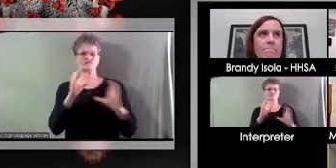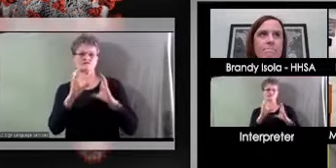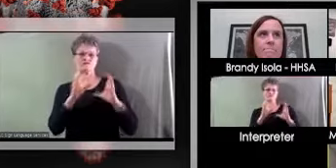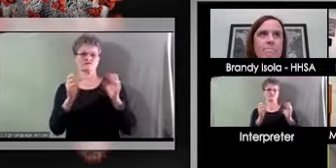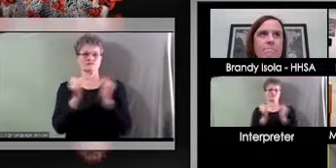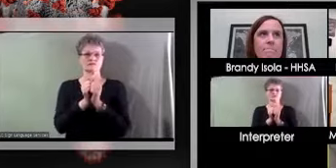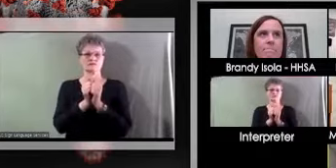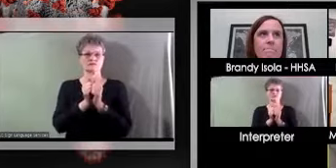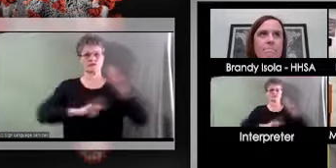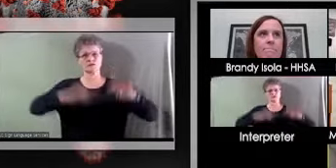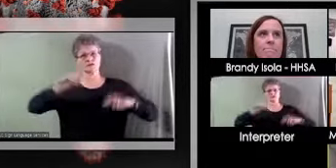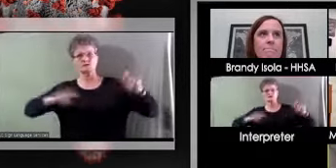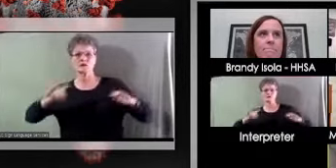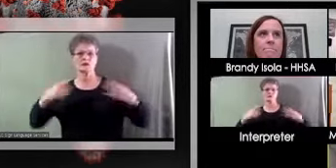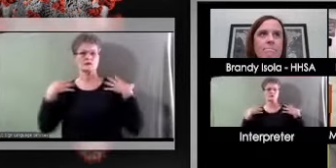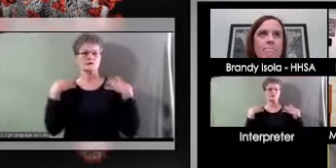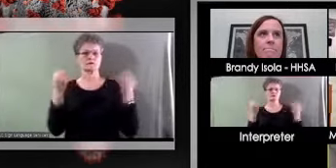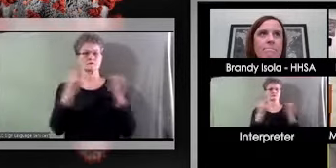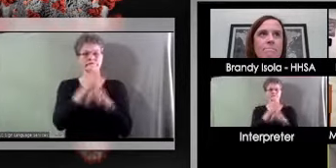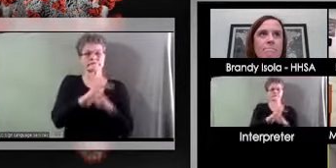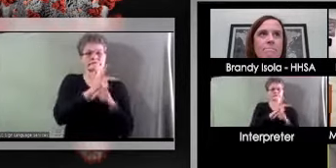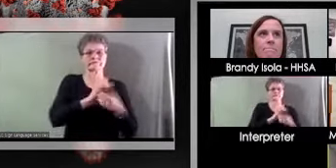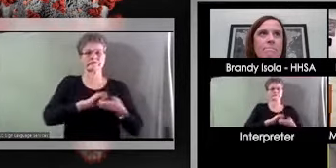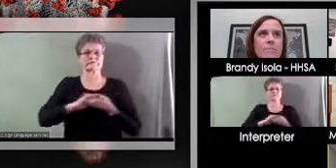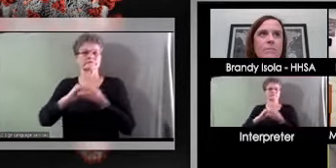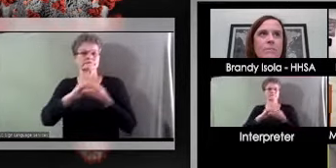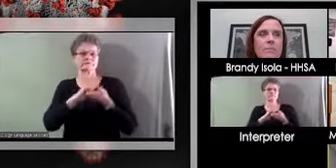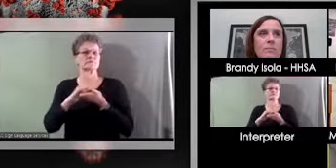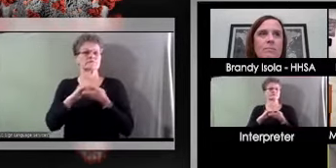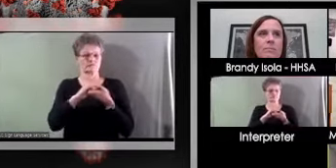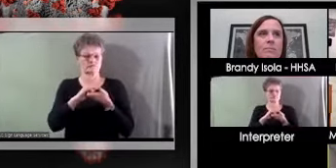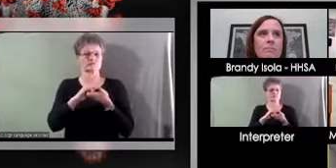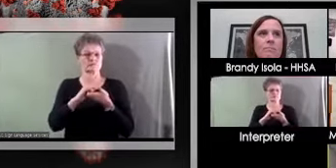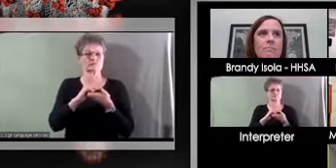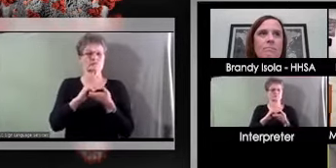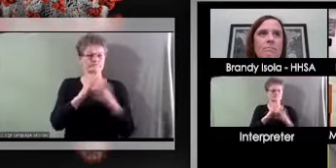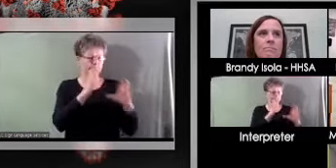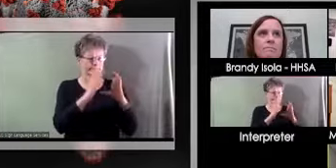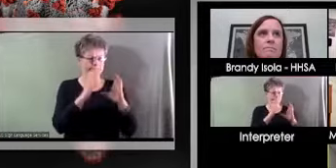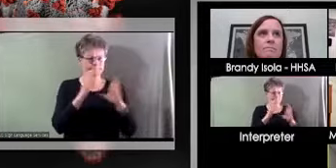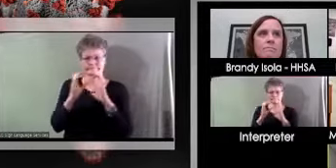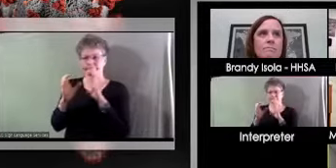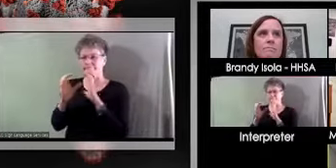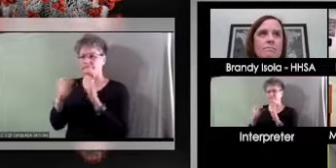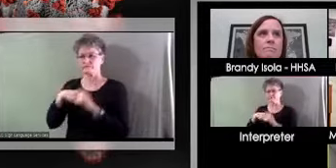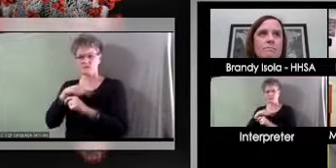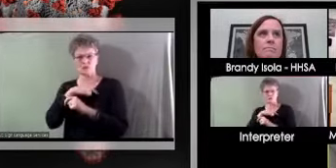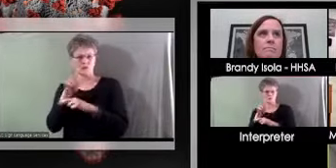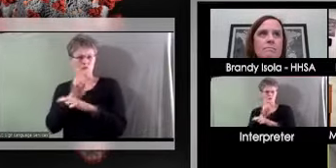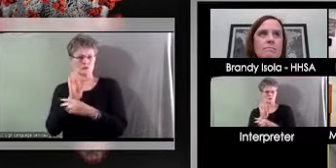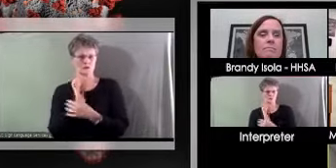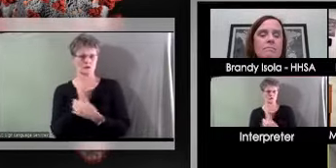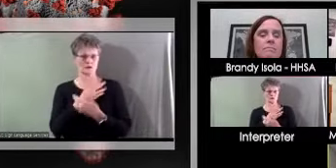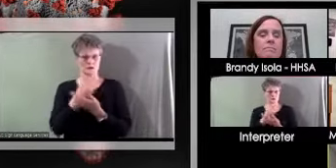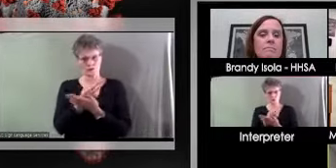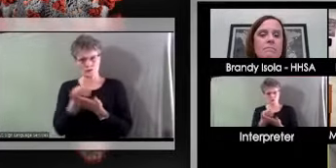coordinate and make sure that we're using our resources to the best of our ability. I am hoping that that changes soon we're